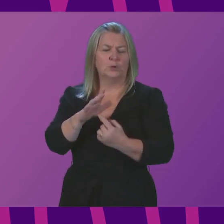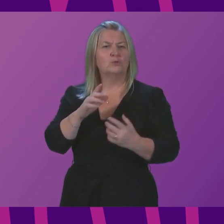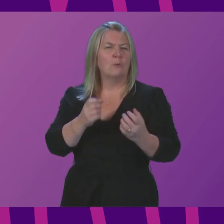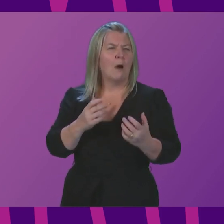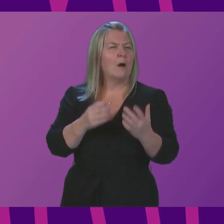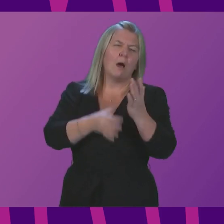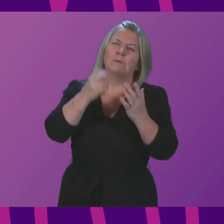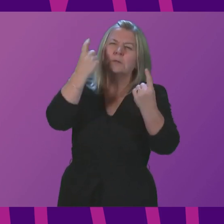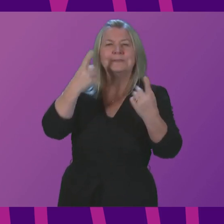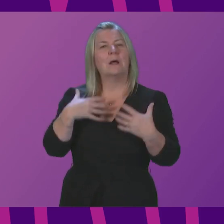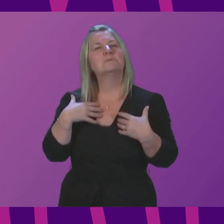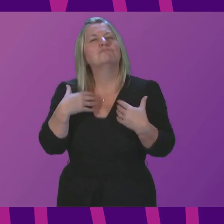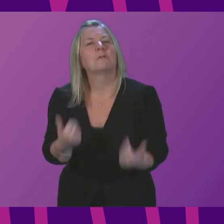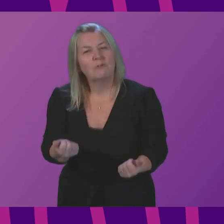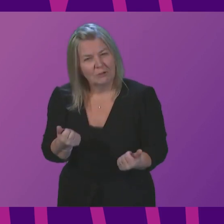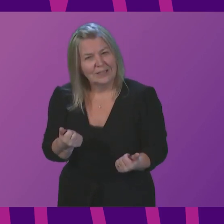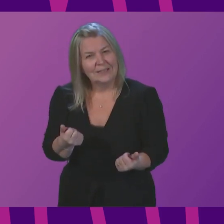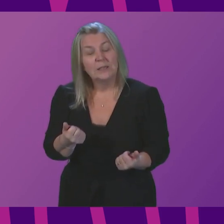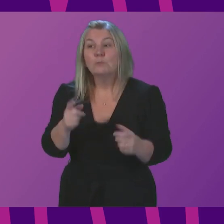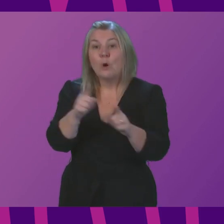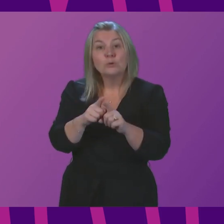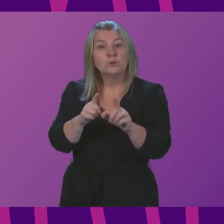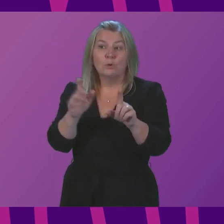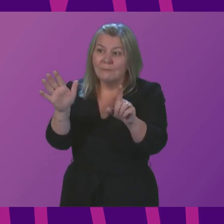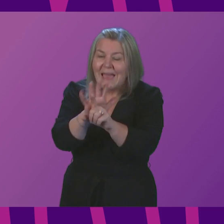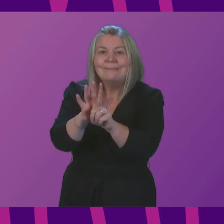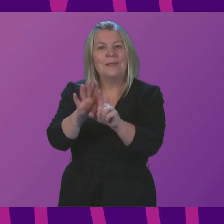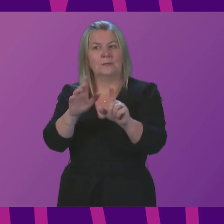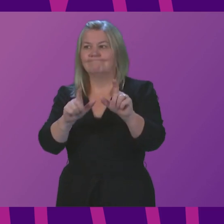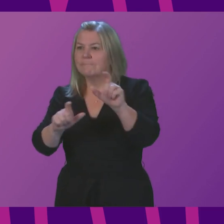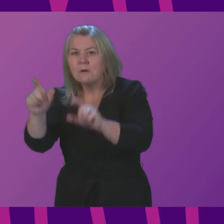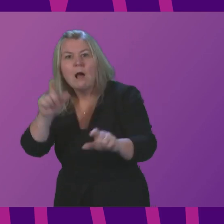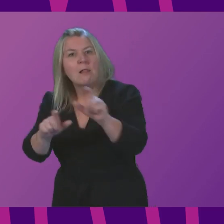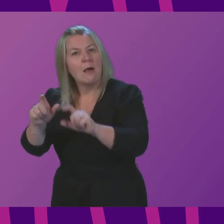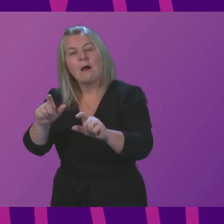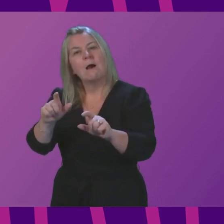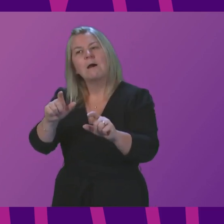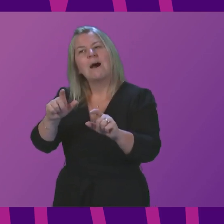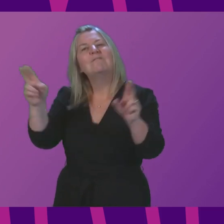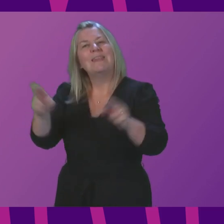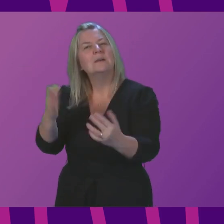it clear that survivors of colour, or those from different cultural backgrounds, are least able to access justice.